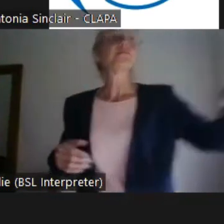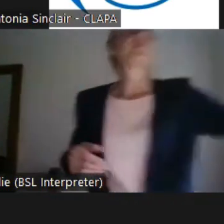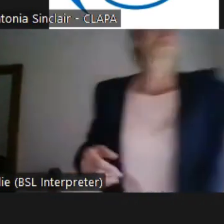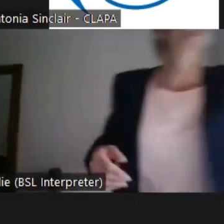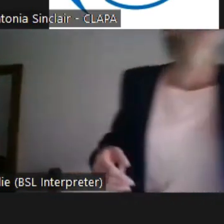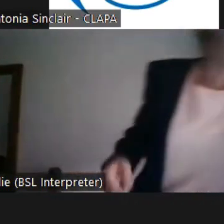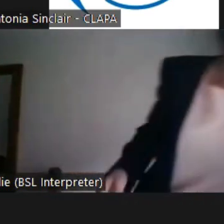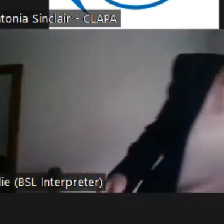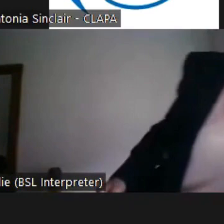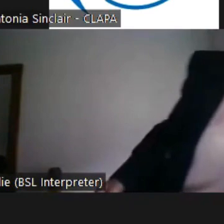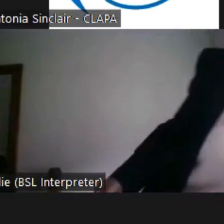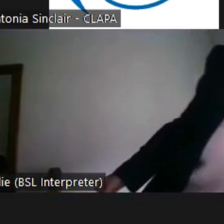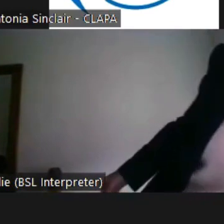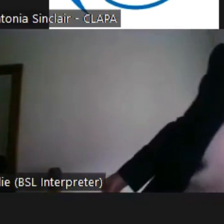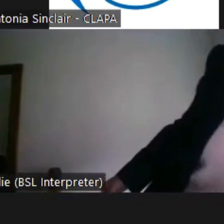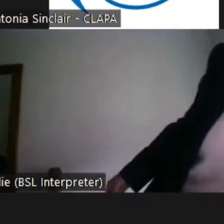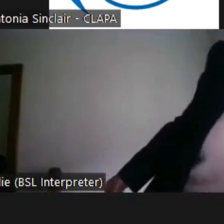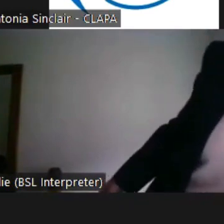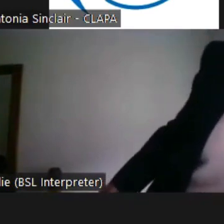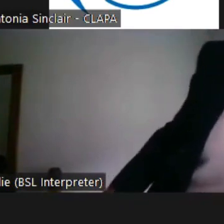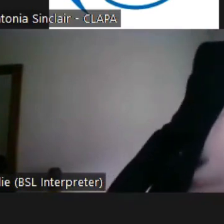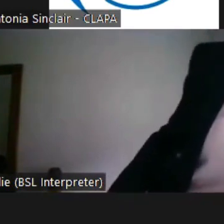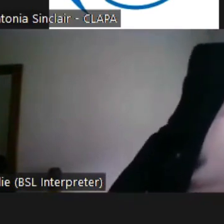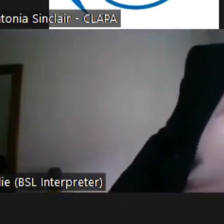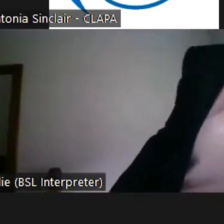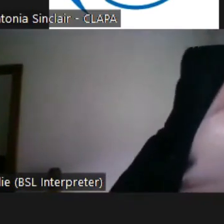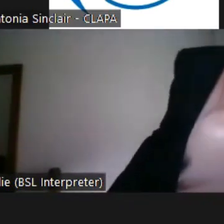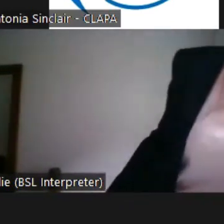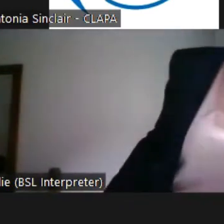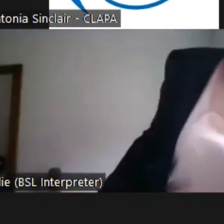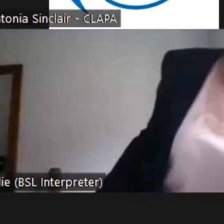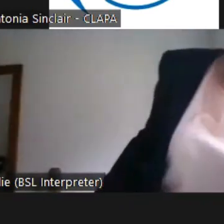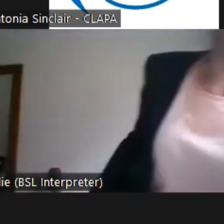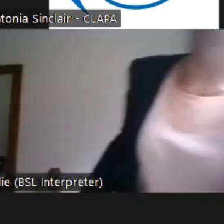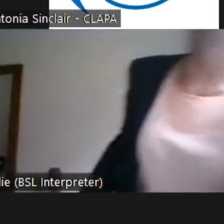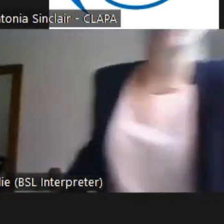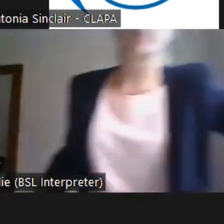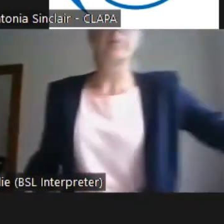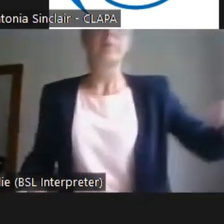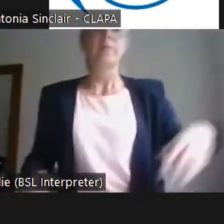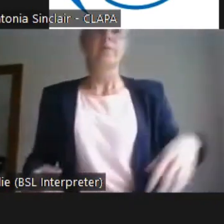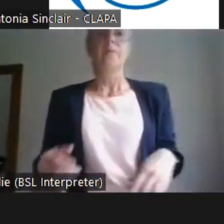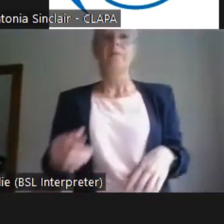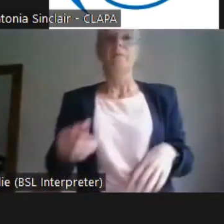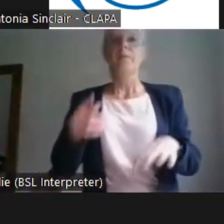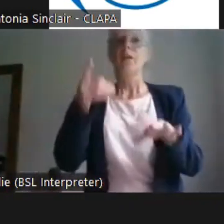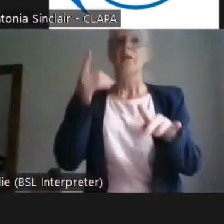yeah and it's also important um whether you're talking to people about a hotel hearing loss